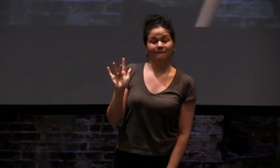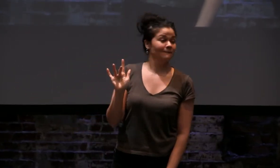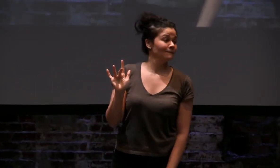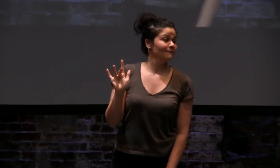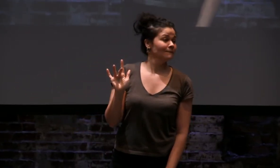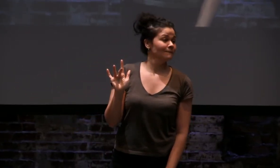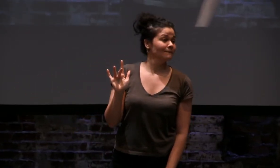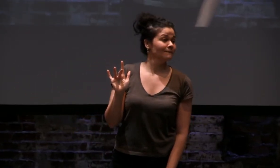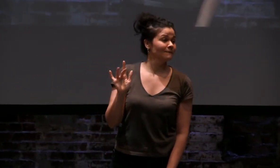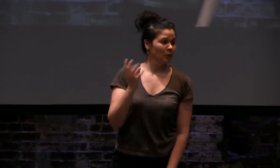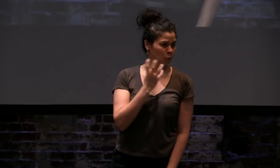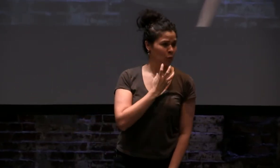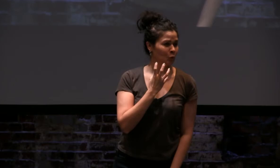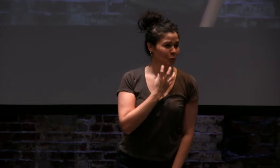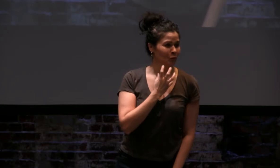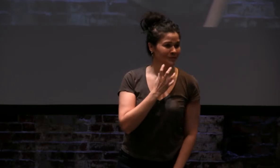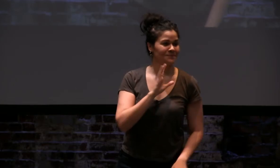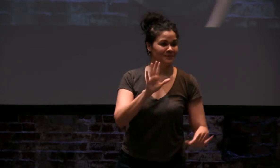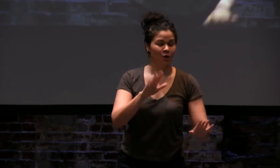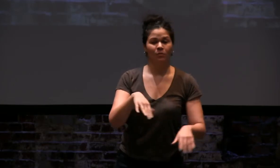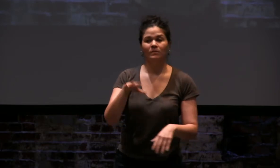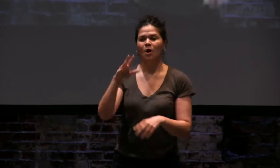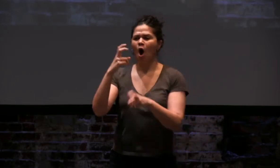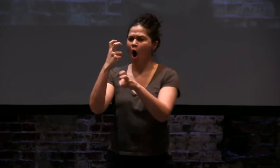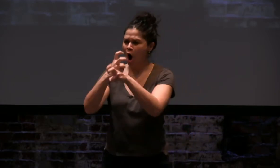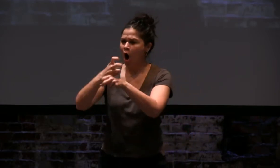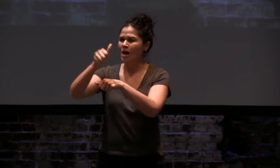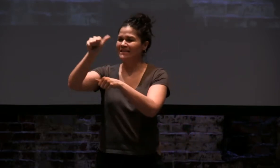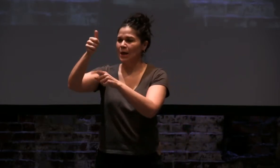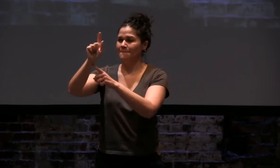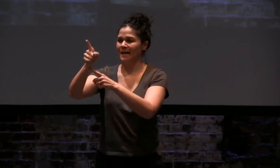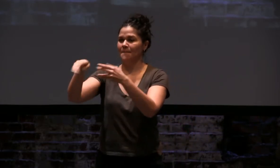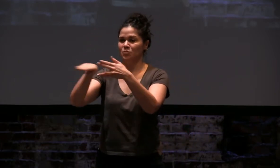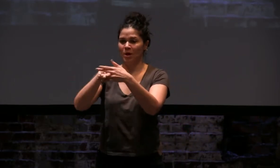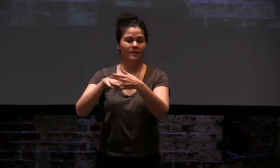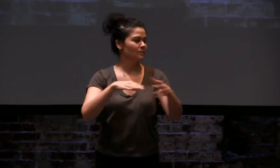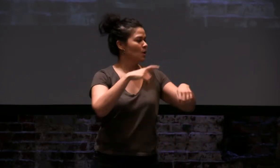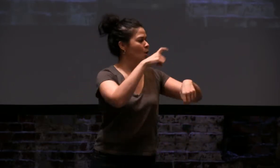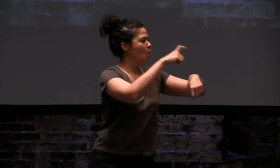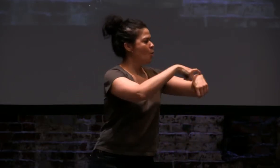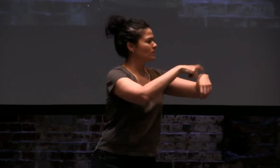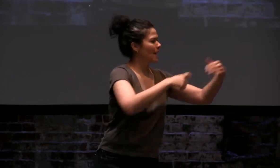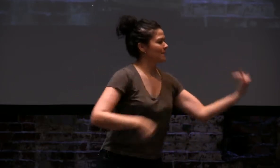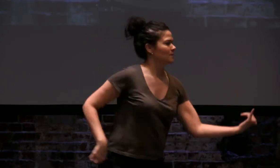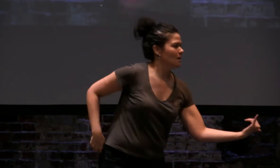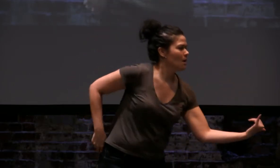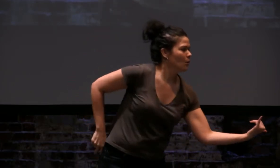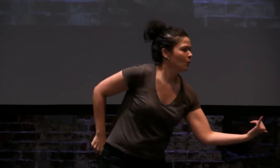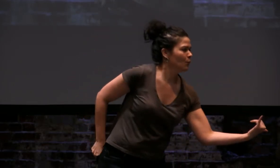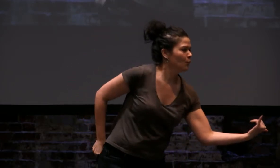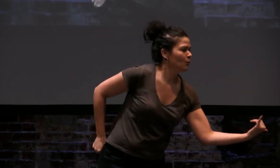It is 10:25 right now. Time is drawing near, so a true 10 minute break.